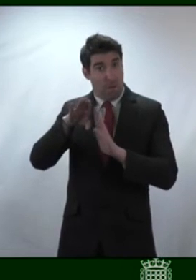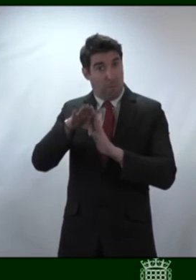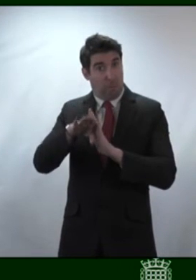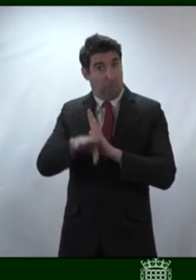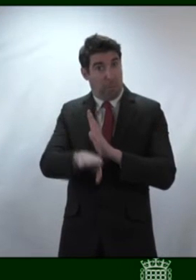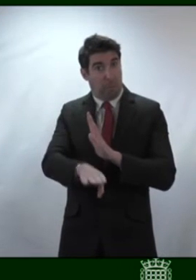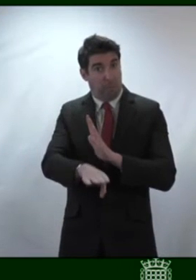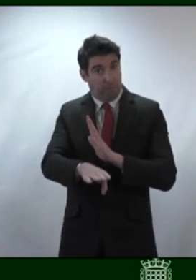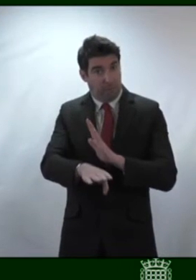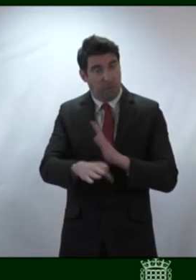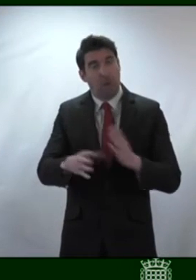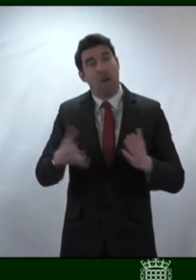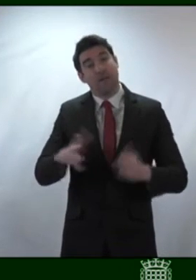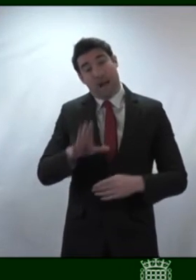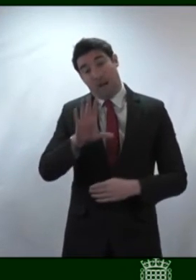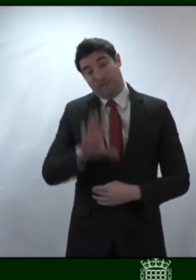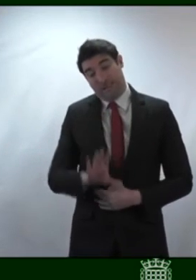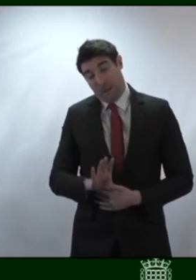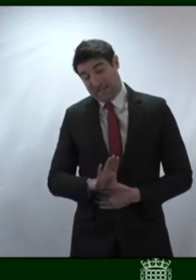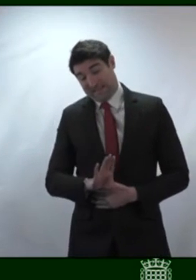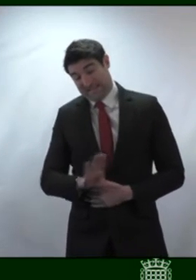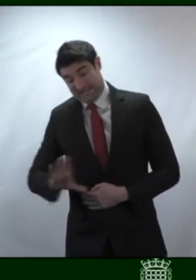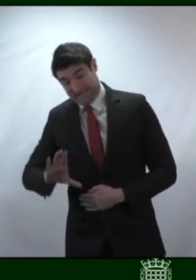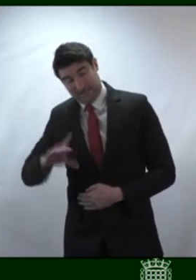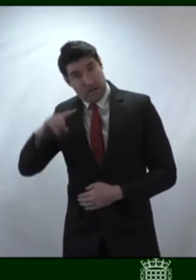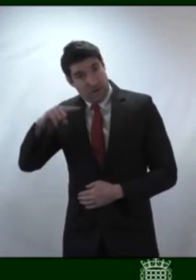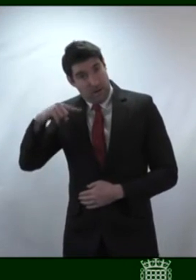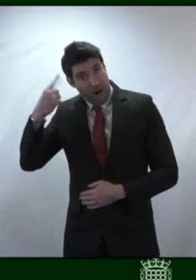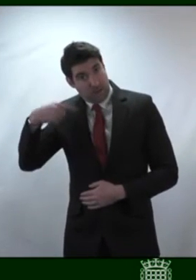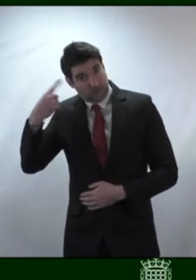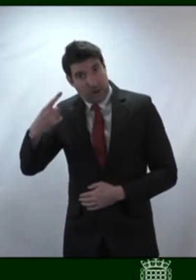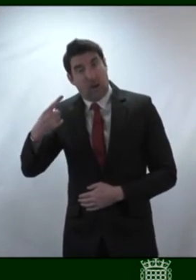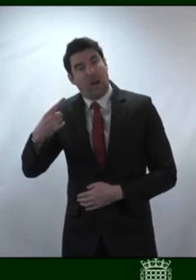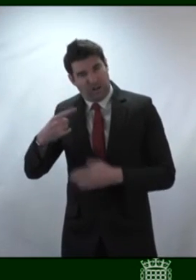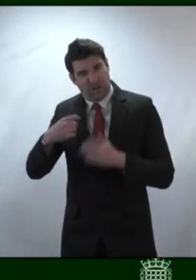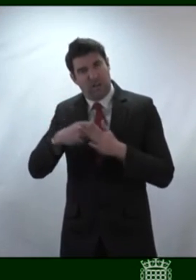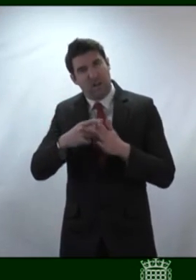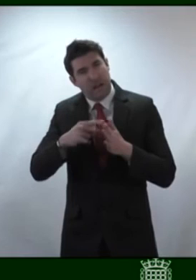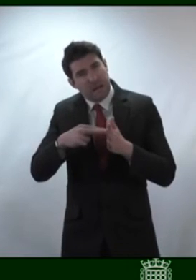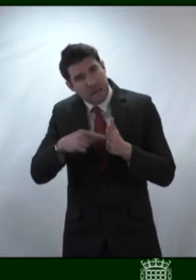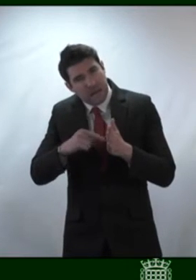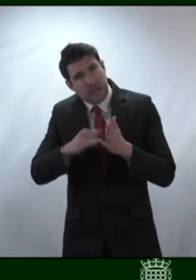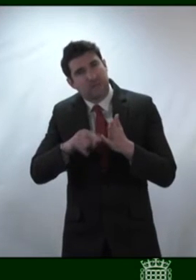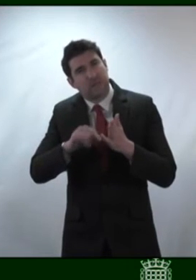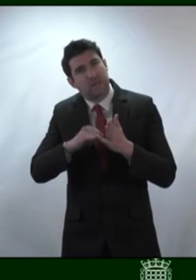parts of London and the south-east, but we will make sure, with our adjustments to the tiering